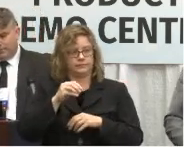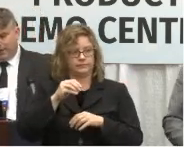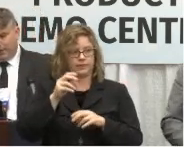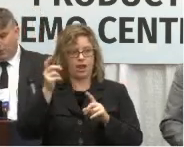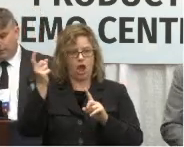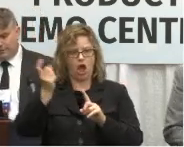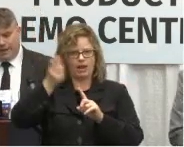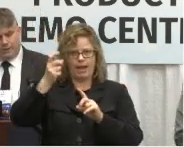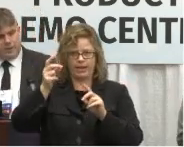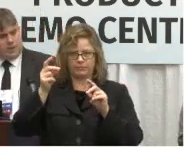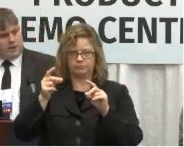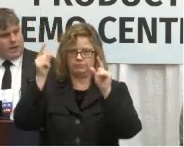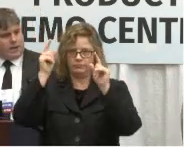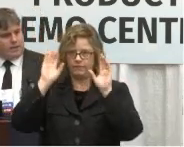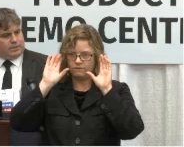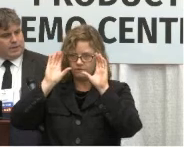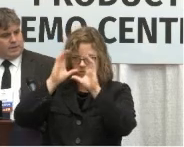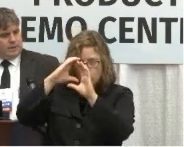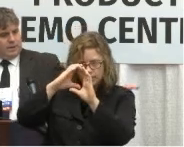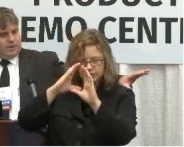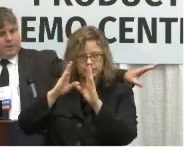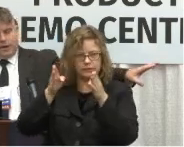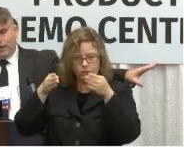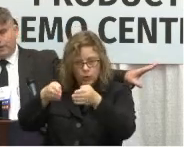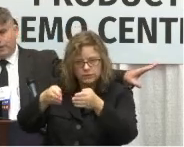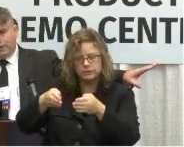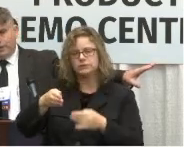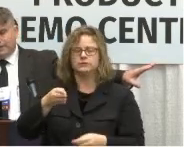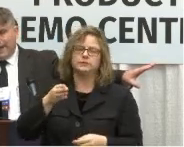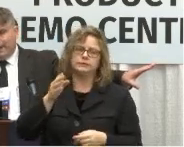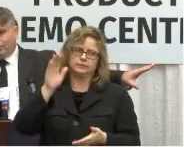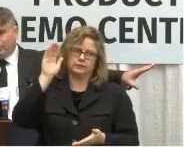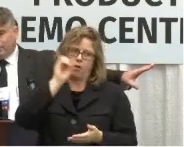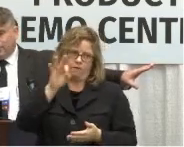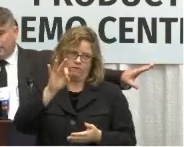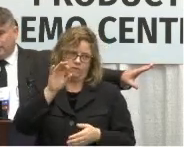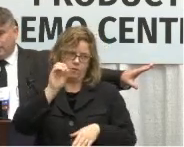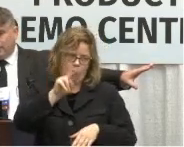by holding down the in and out button for the magnification.